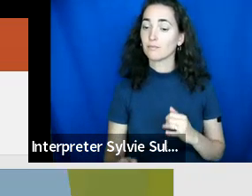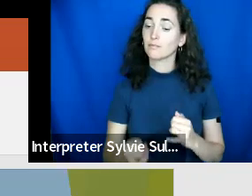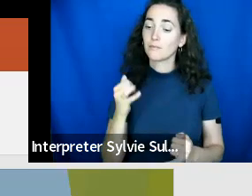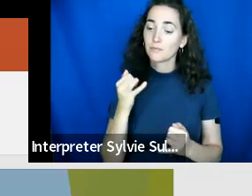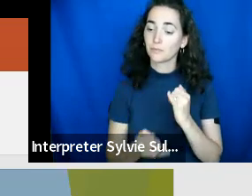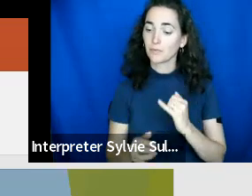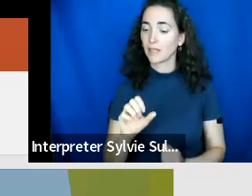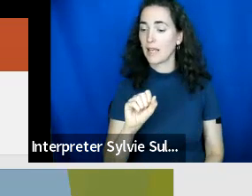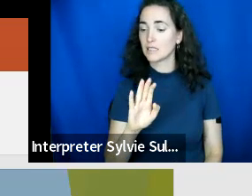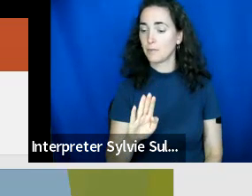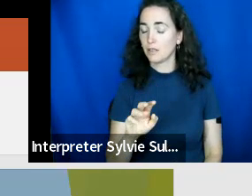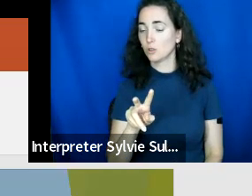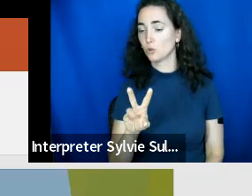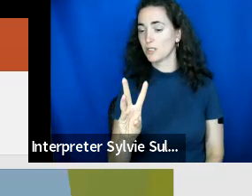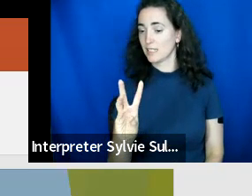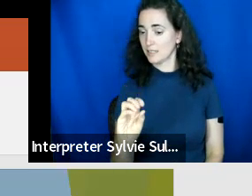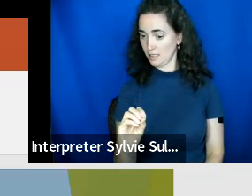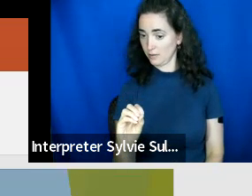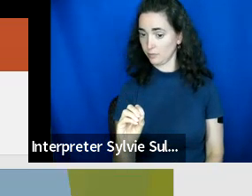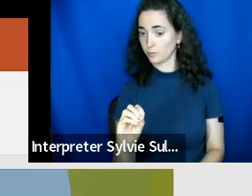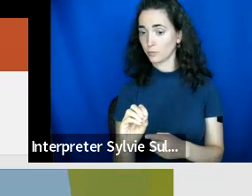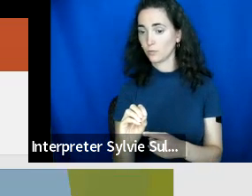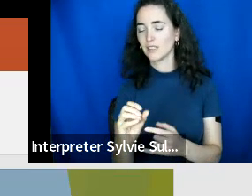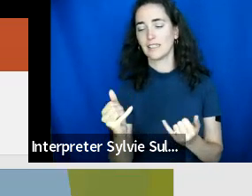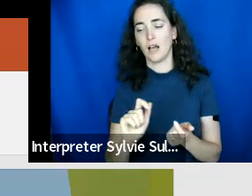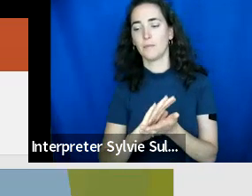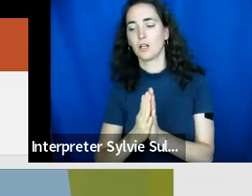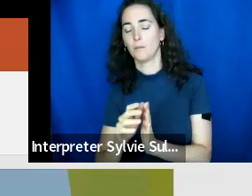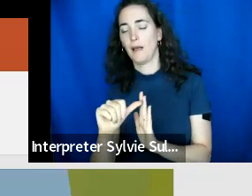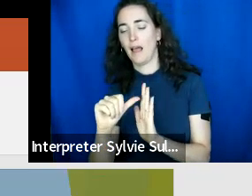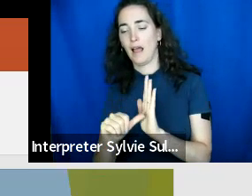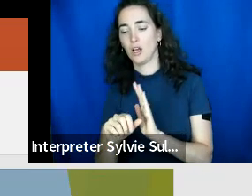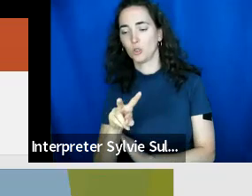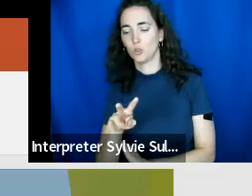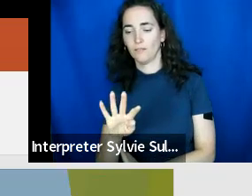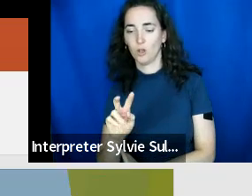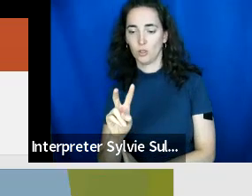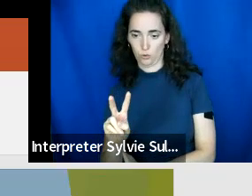Then finally Senate Bill, 2 60, which is now act 2, 42 R.